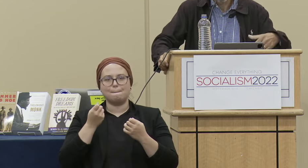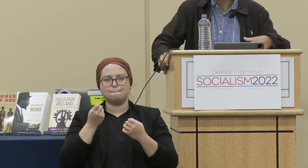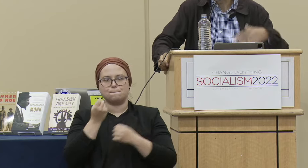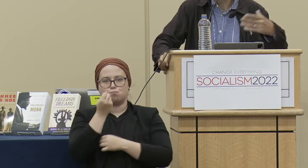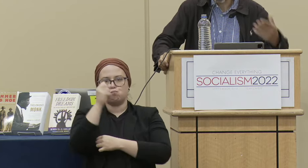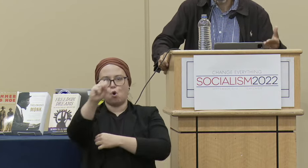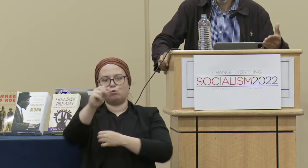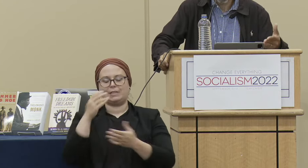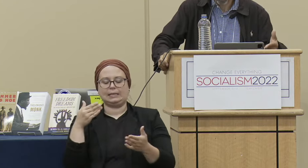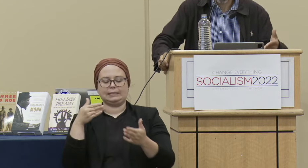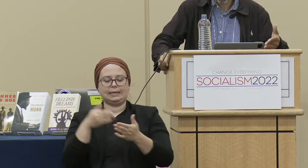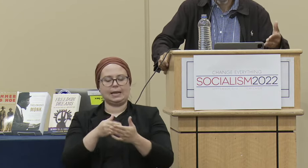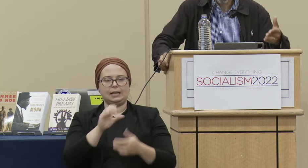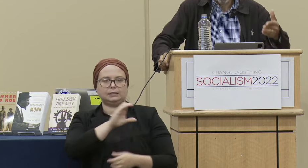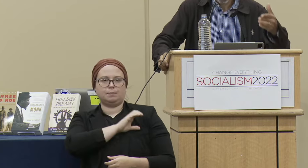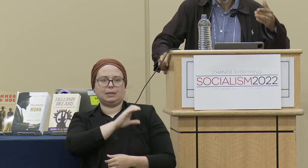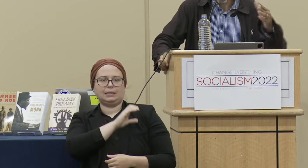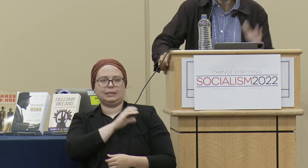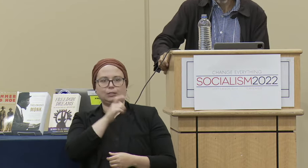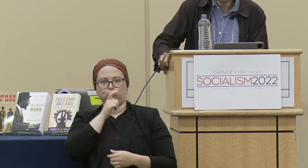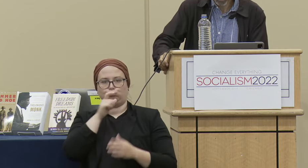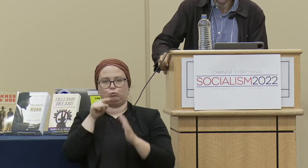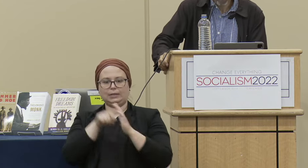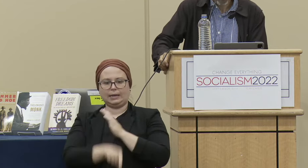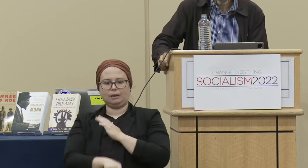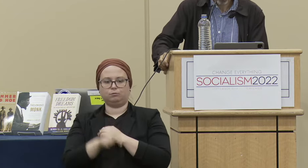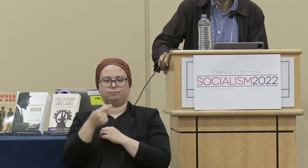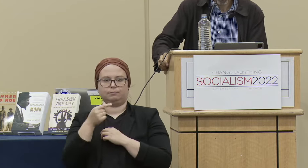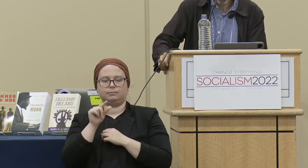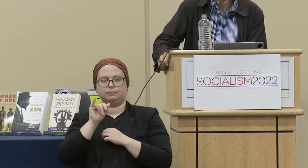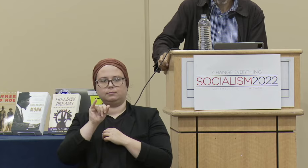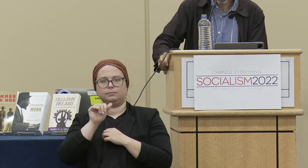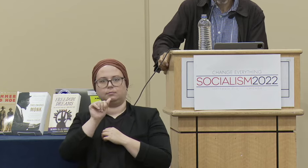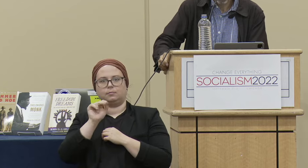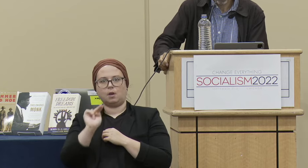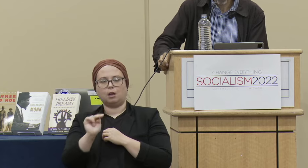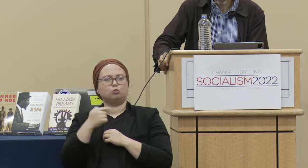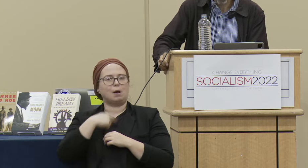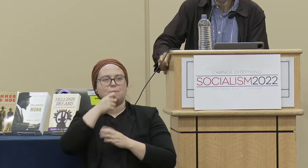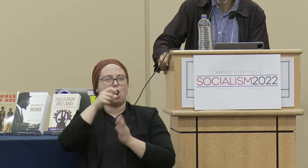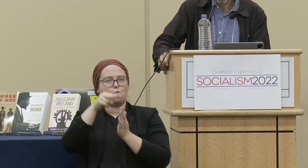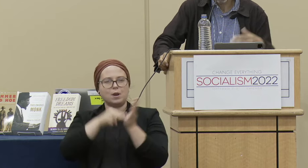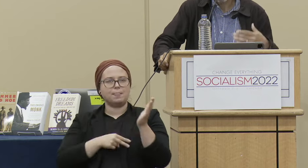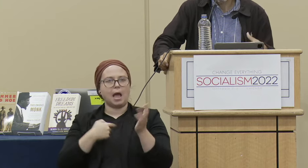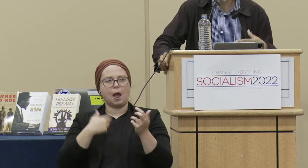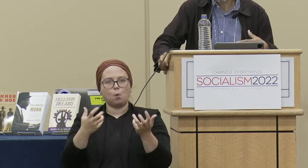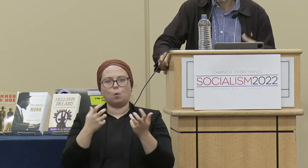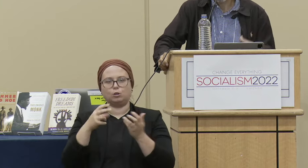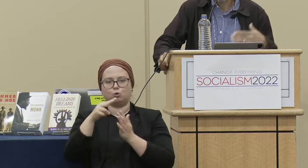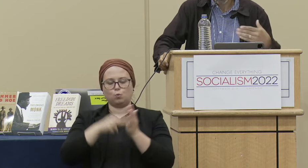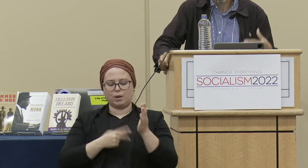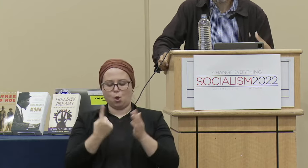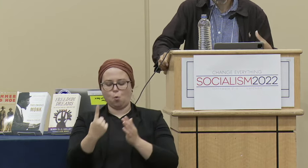poets and launched the following protests against the exoneration of the police who killed Dialu. And I'm not